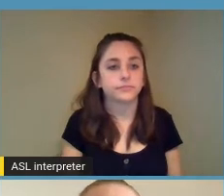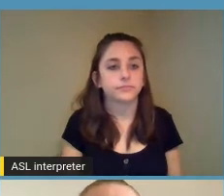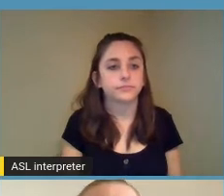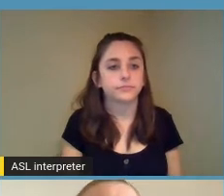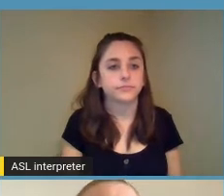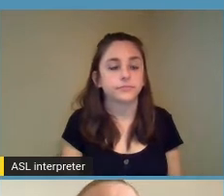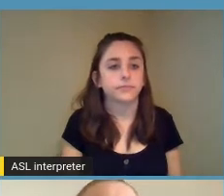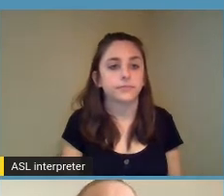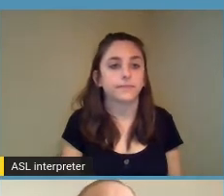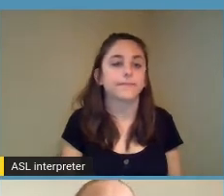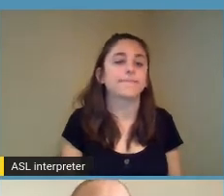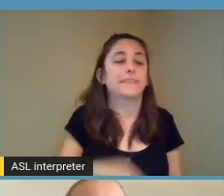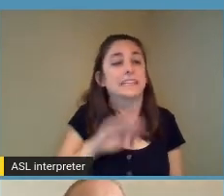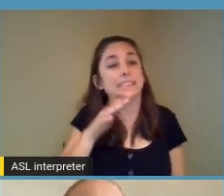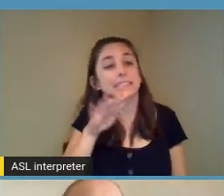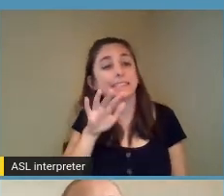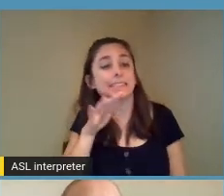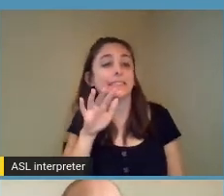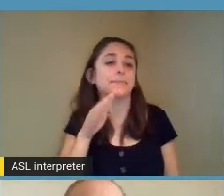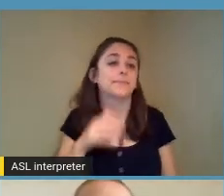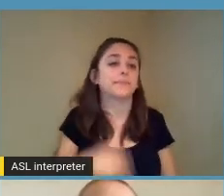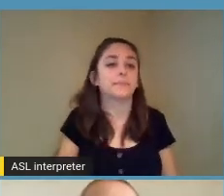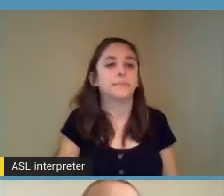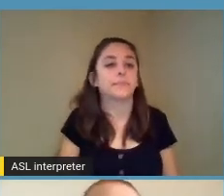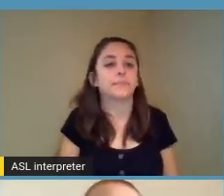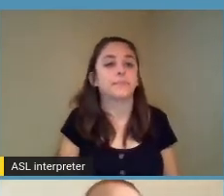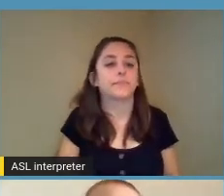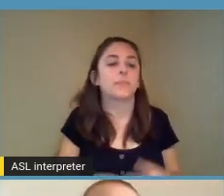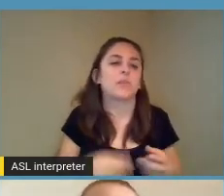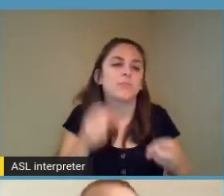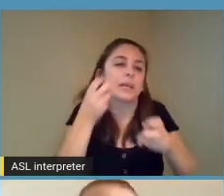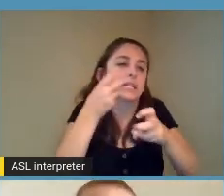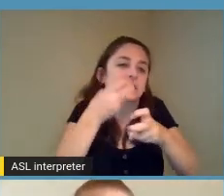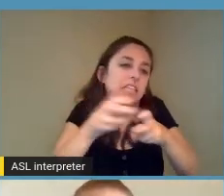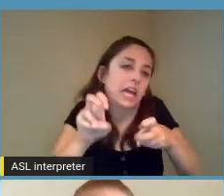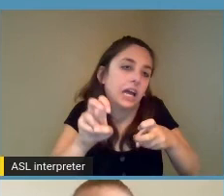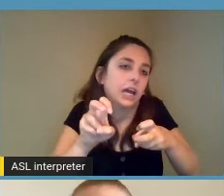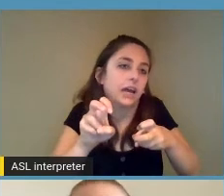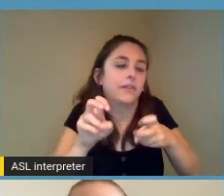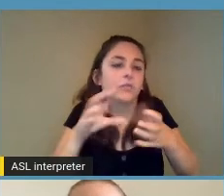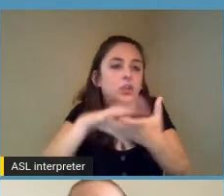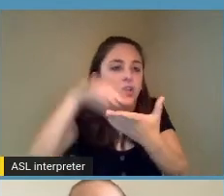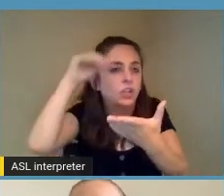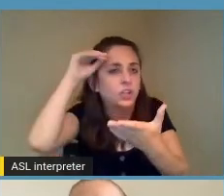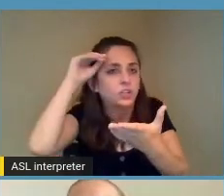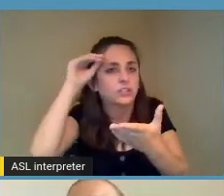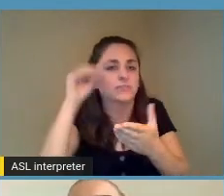a bit of a -- they can be a bit tough to learn and not necessarily intuitive. But if you